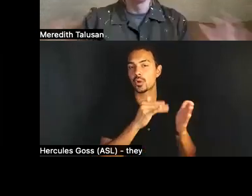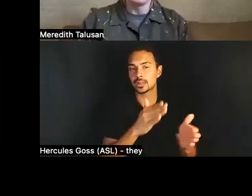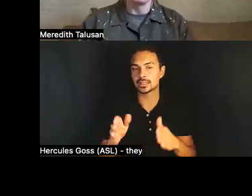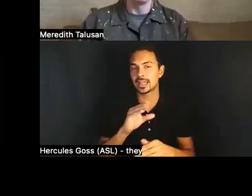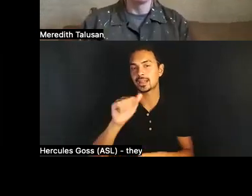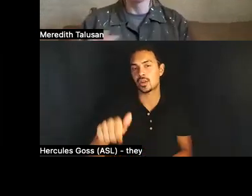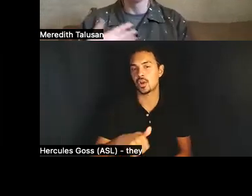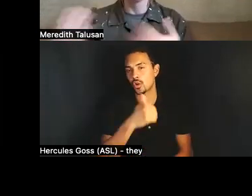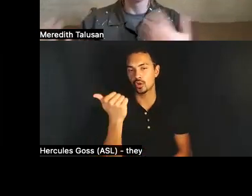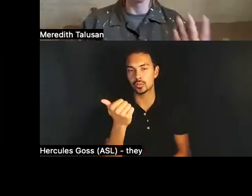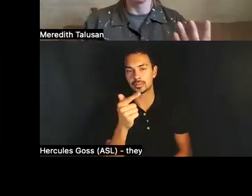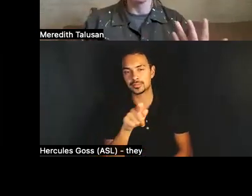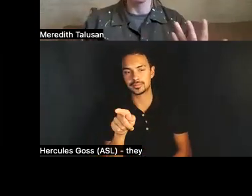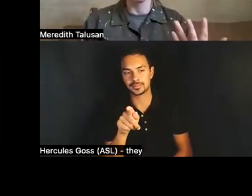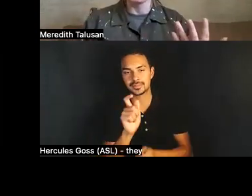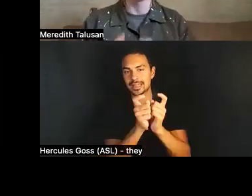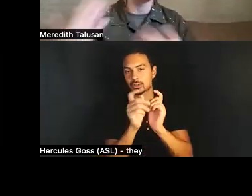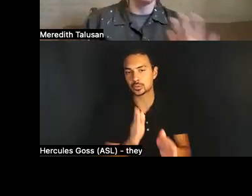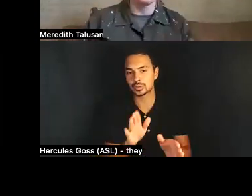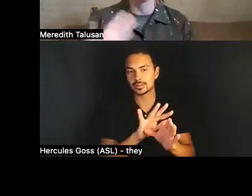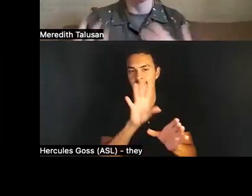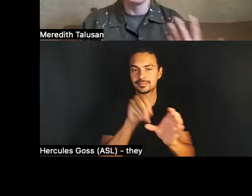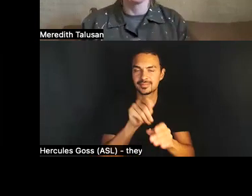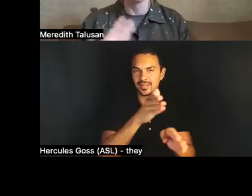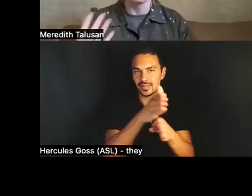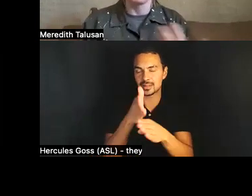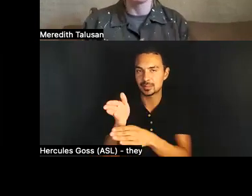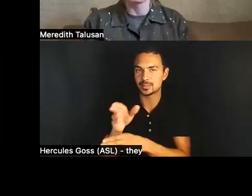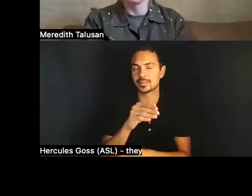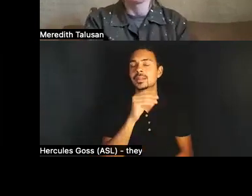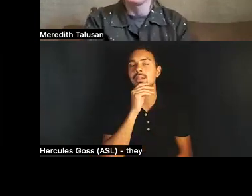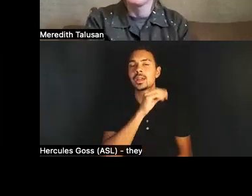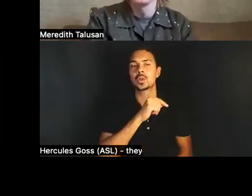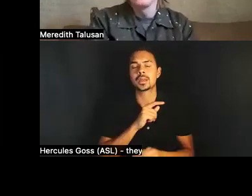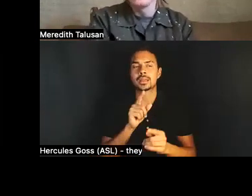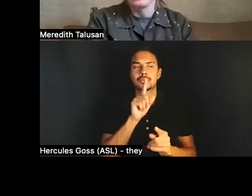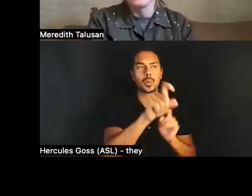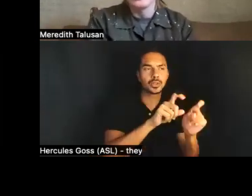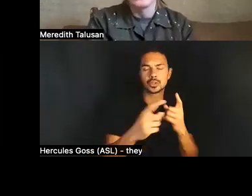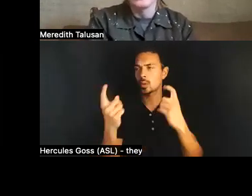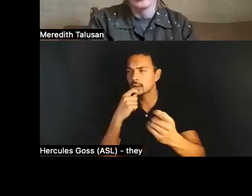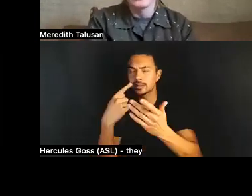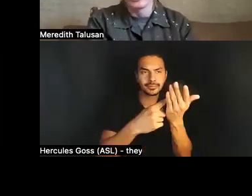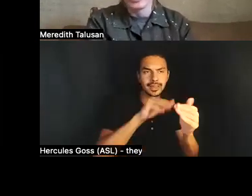Some of whom also artists in other fields. We answer each other's questions and provide advice